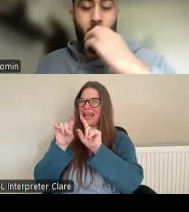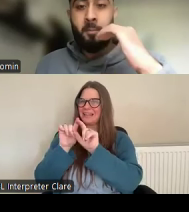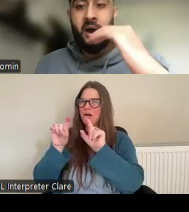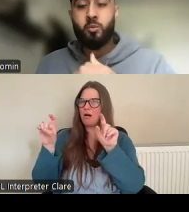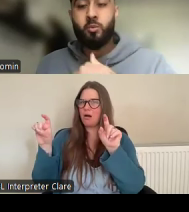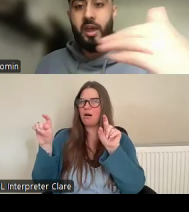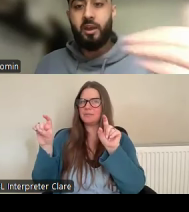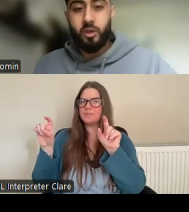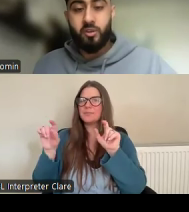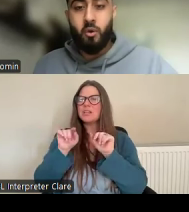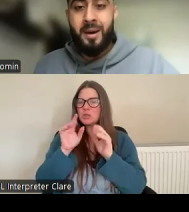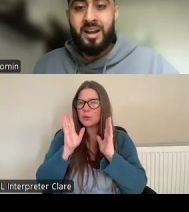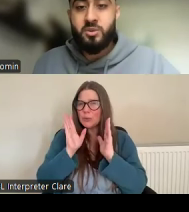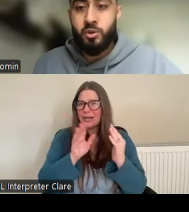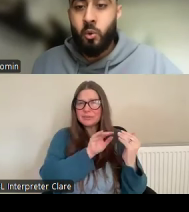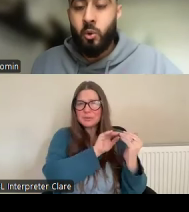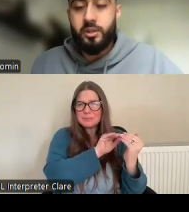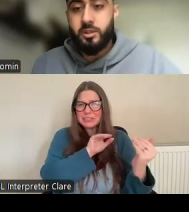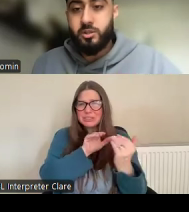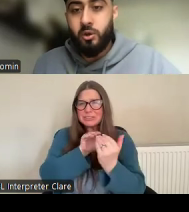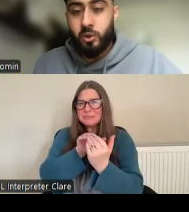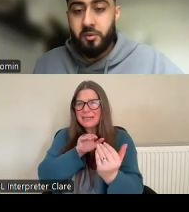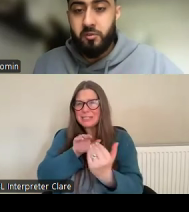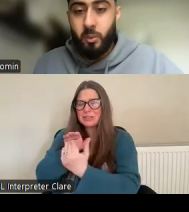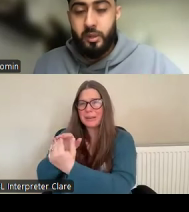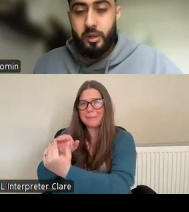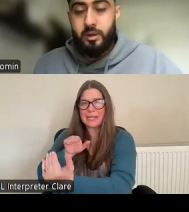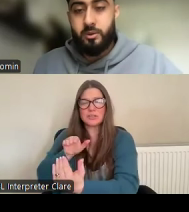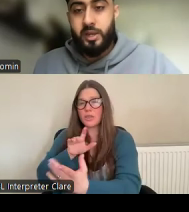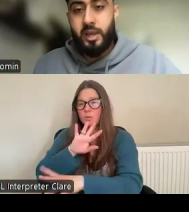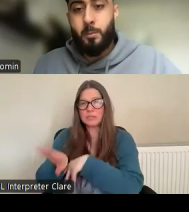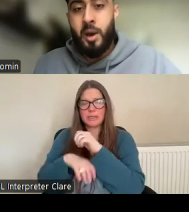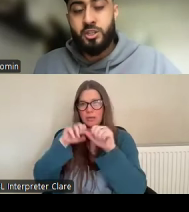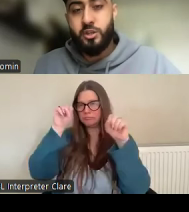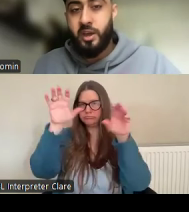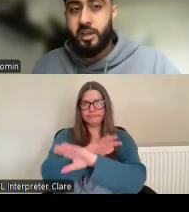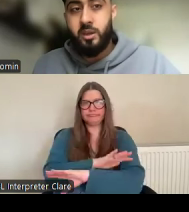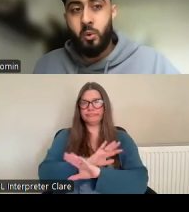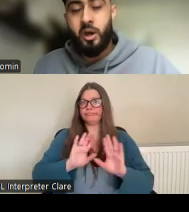Match what they're looking for. Match what your audience are looking for. Match that keyword